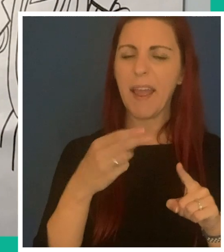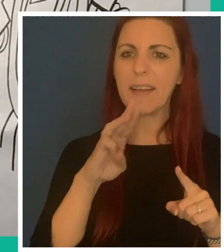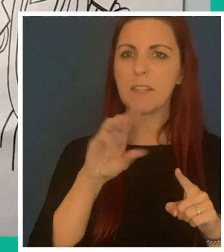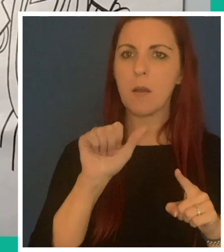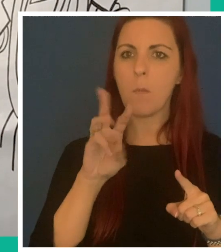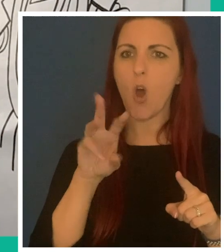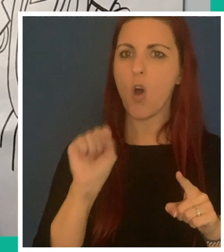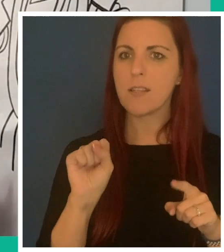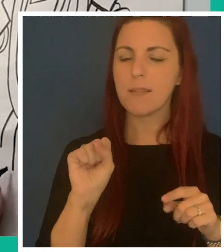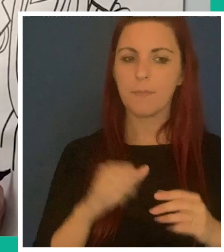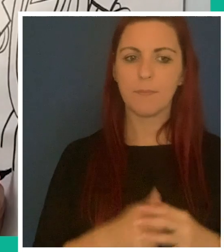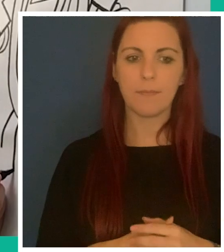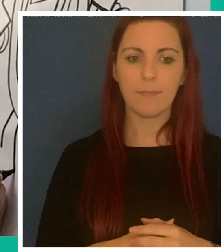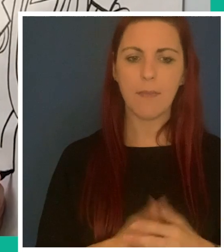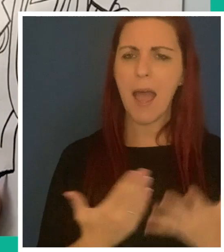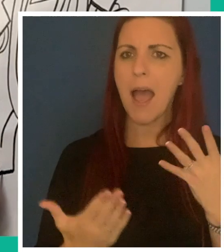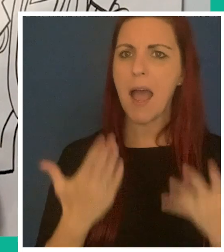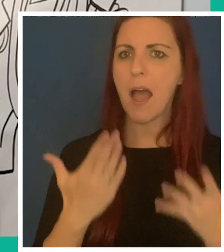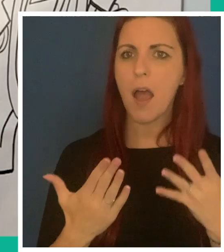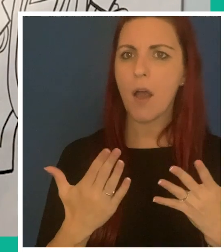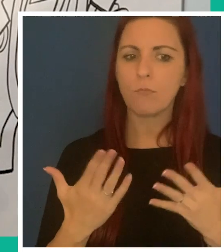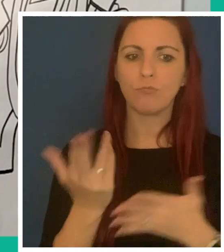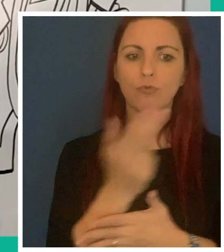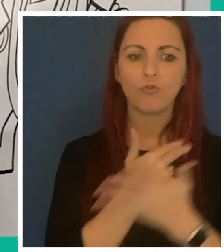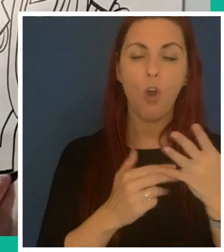and her paws I'm just going to draw a straight line coming across here,